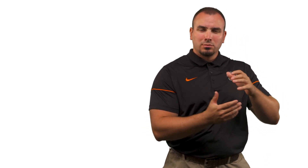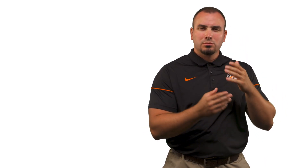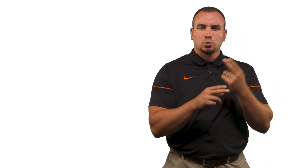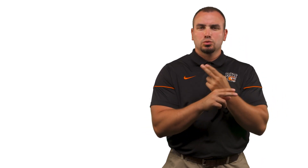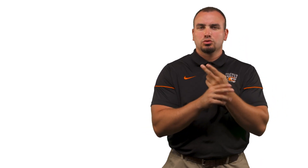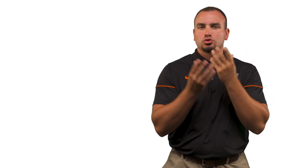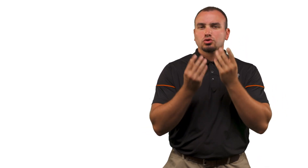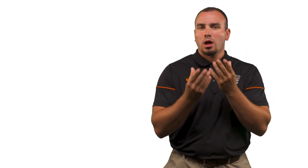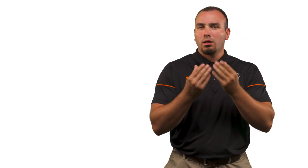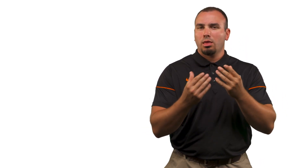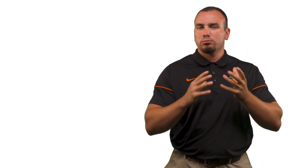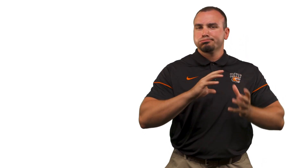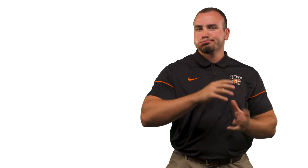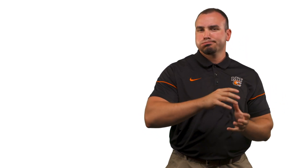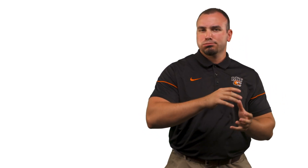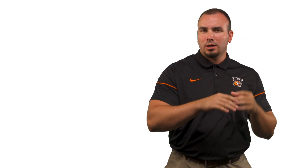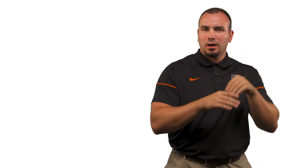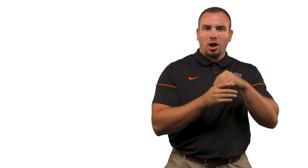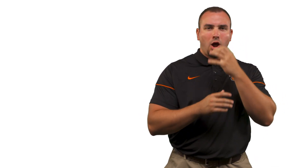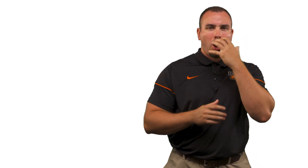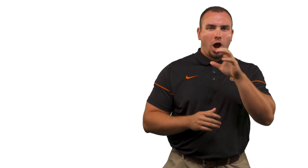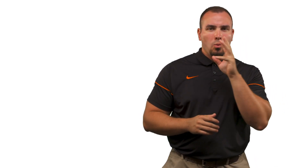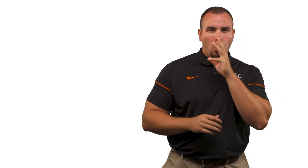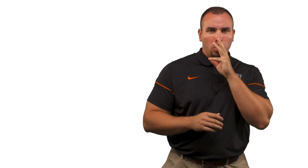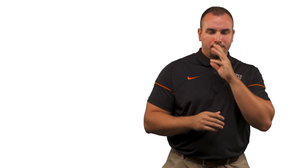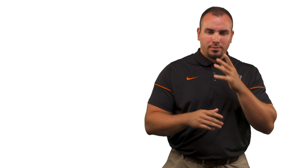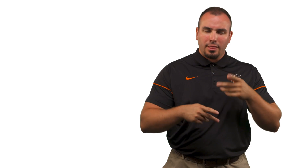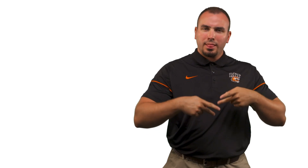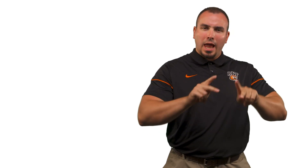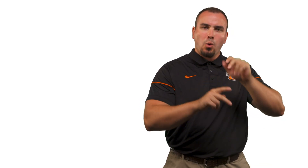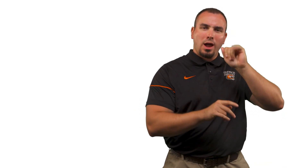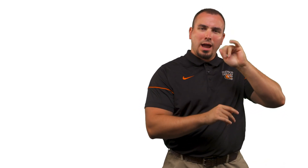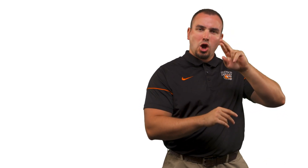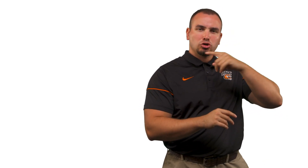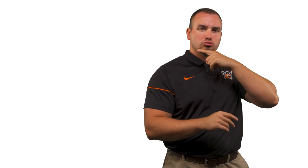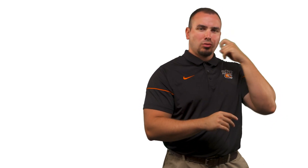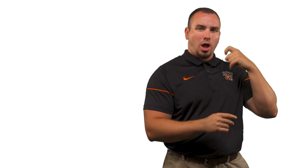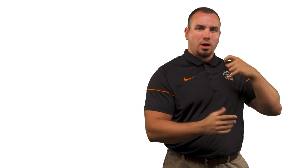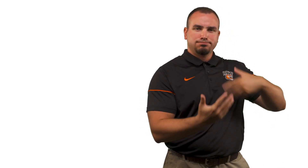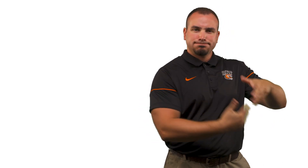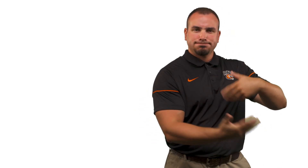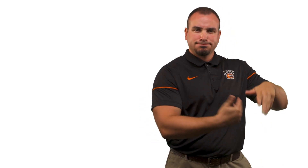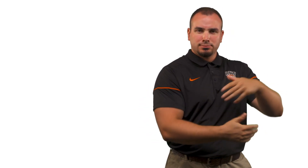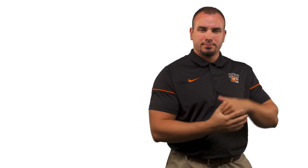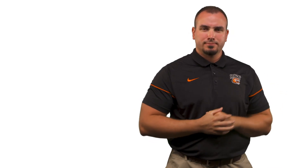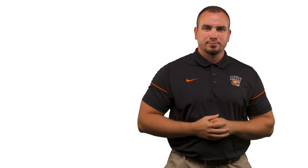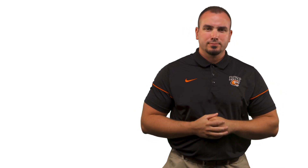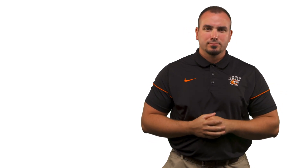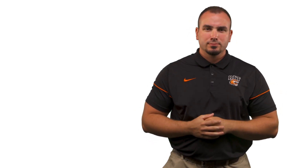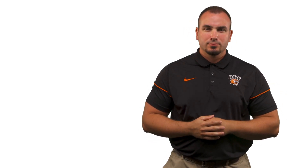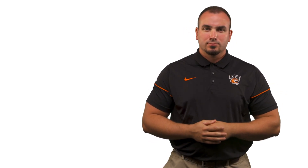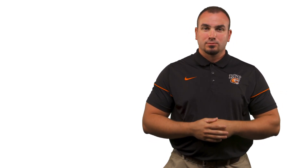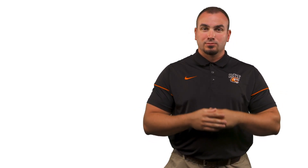If laundering, wash on gentle cycle in hot water and allow to air dry.